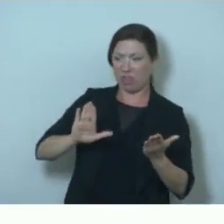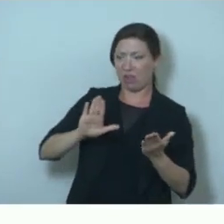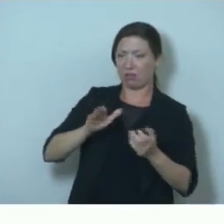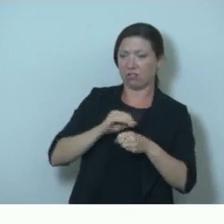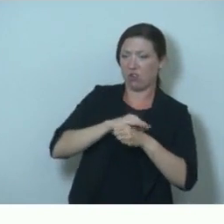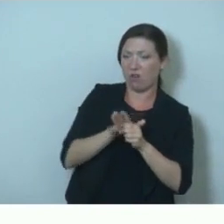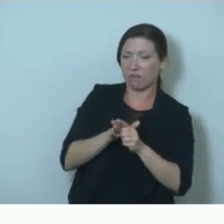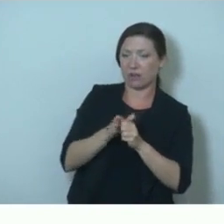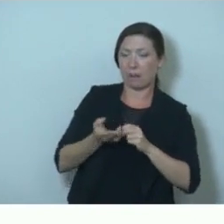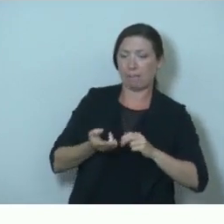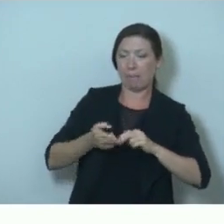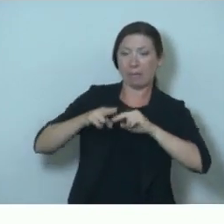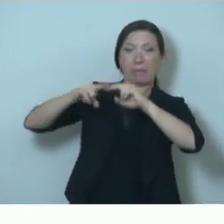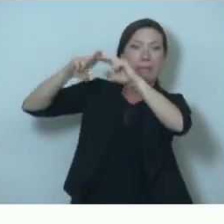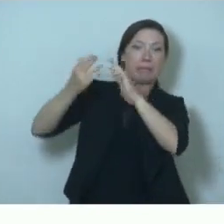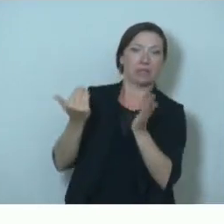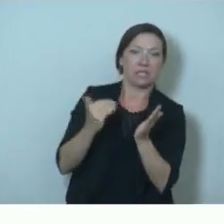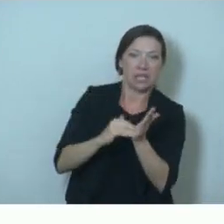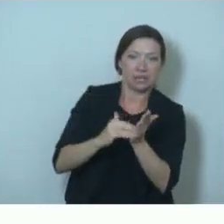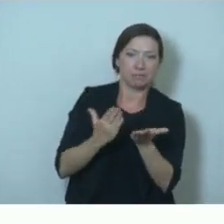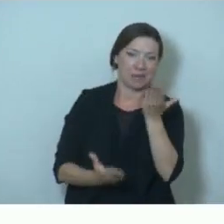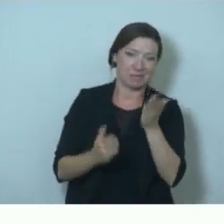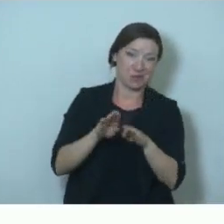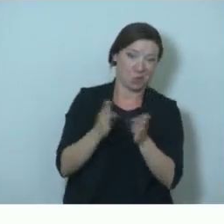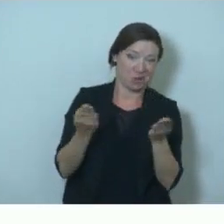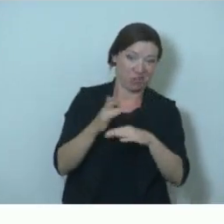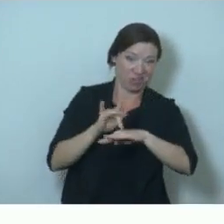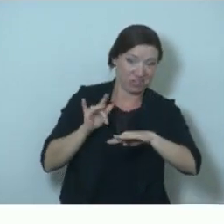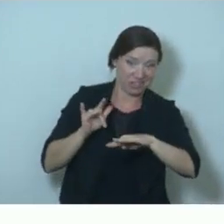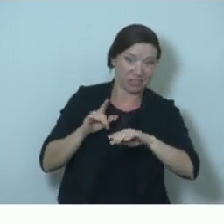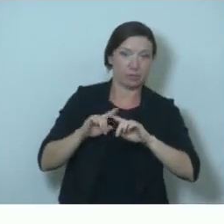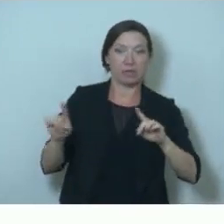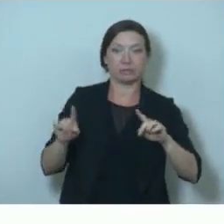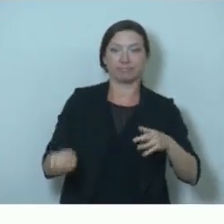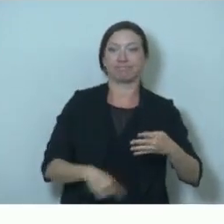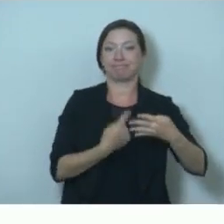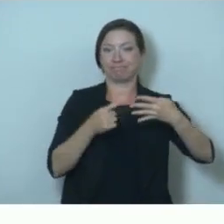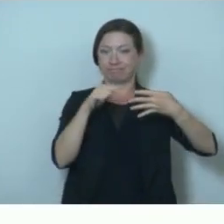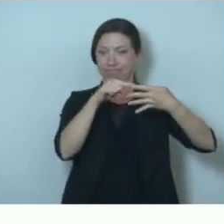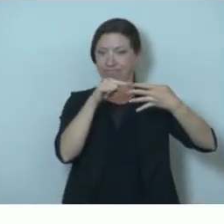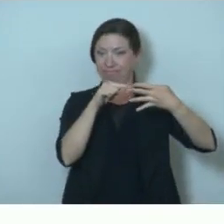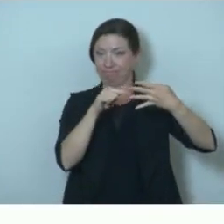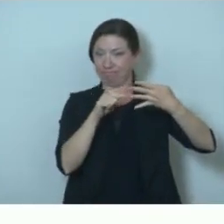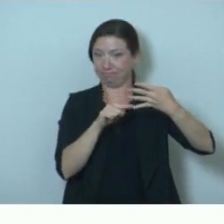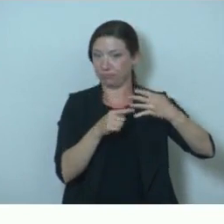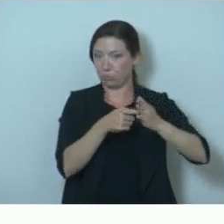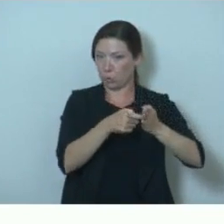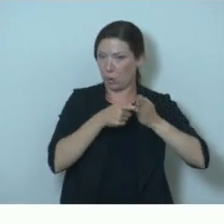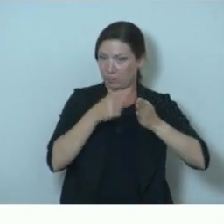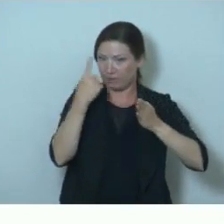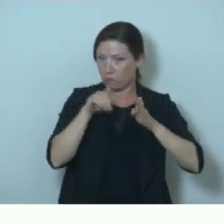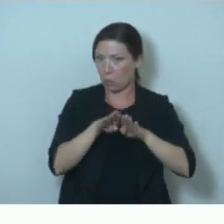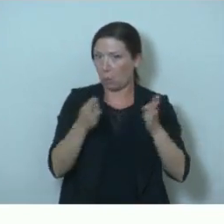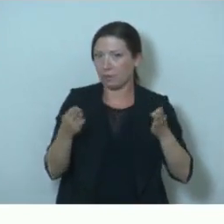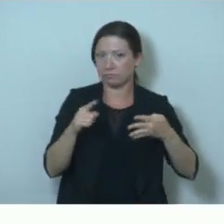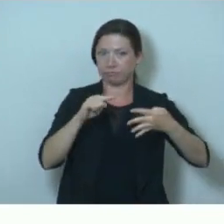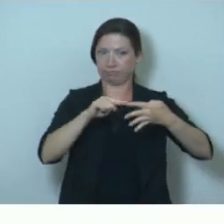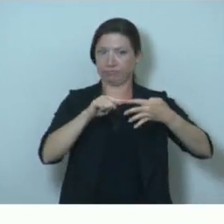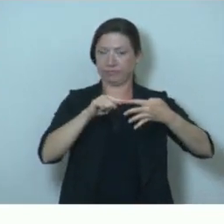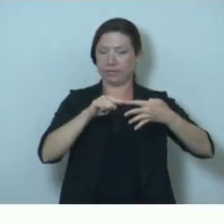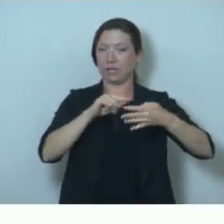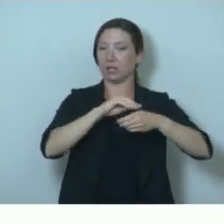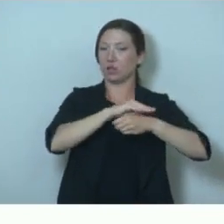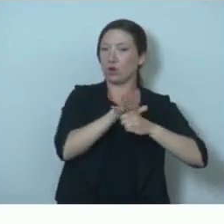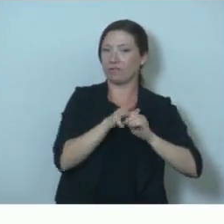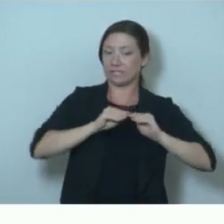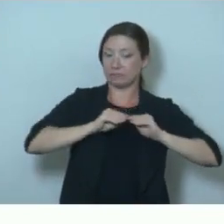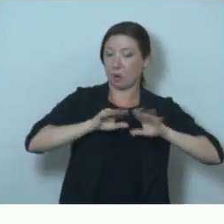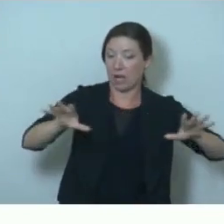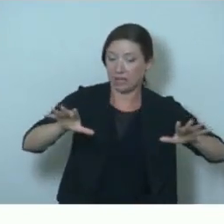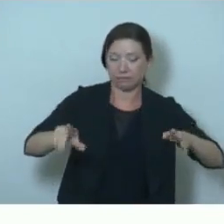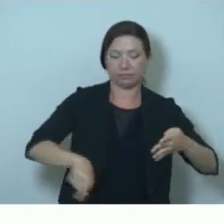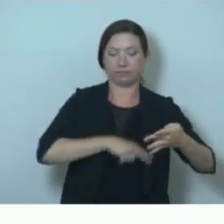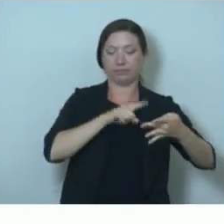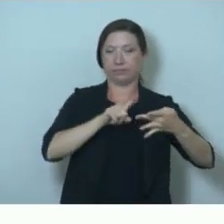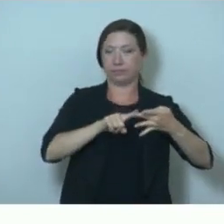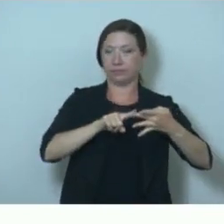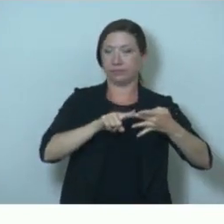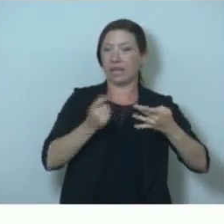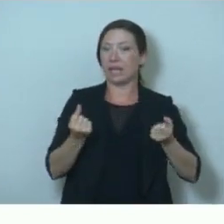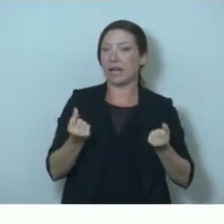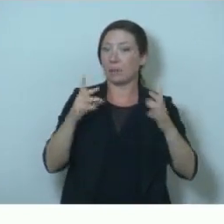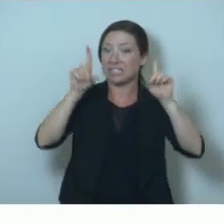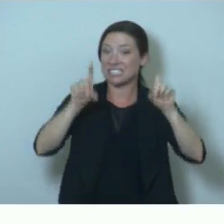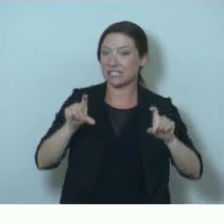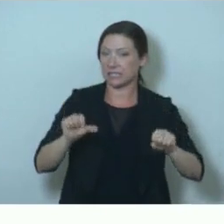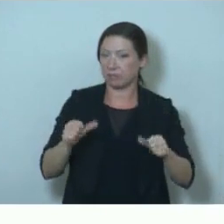COUNTRIES AND OTHER STATES THAT THEY ARE SEEING UPTICK IN CASES PERHAPS YOU ARE OPENING TOO EARLY THE FOUR THINGS ARE THE SPREAD OF COVID AND TALK ABOUT THAT A FAIR AMOUNT AND THE